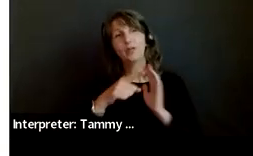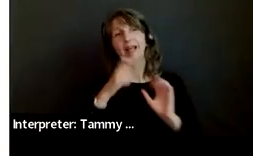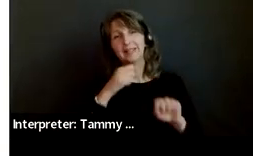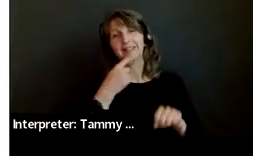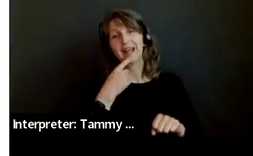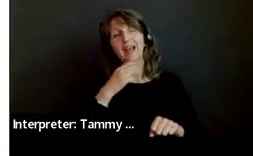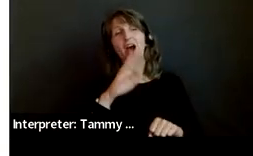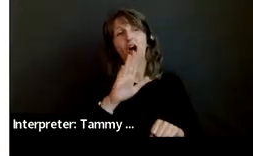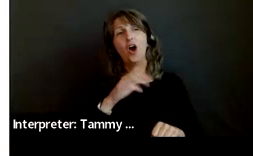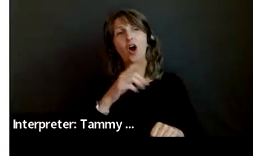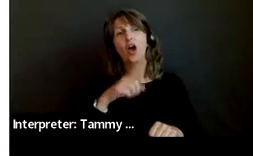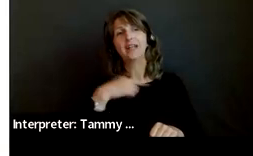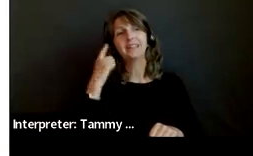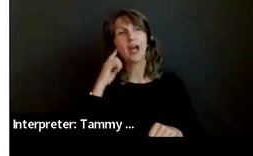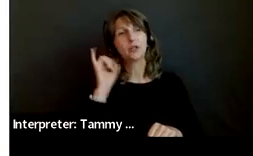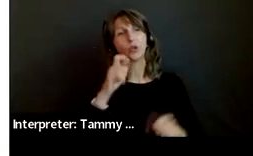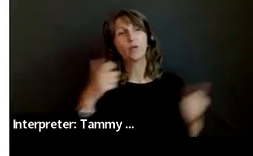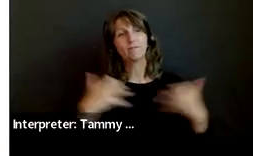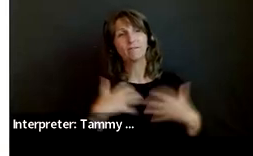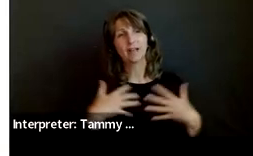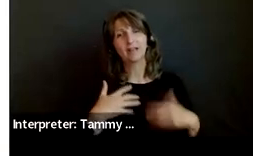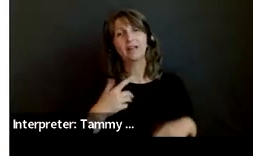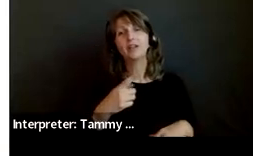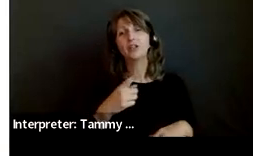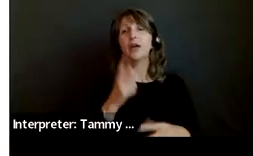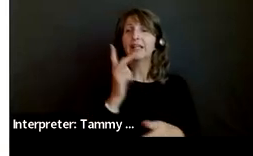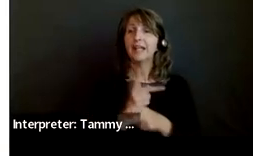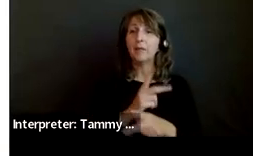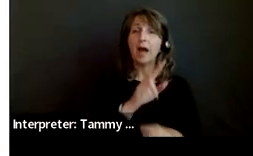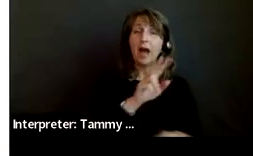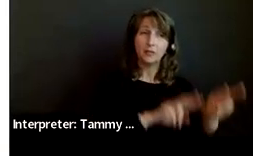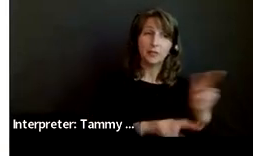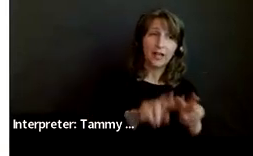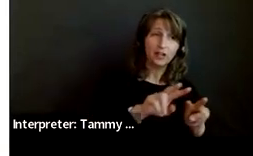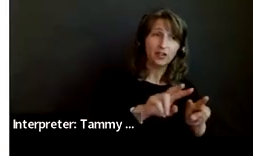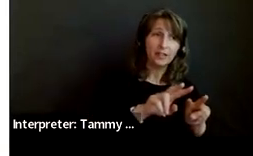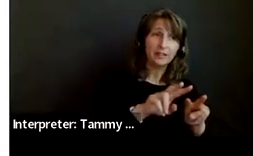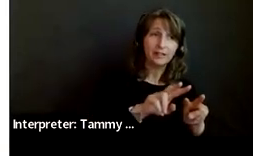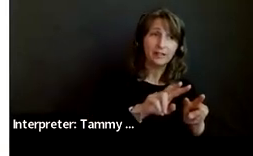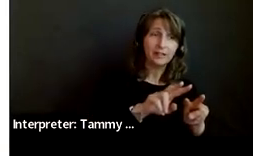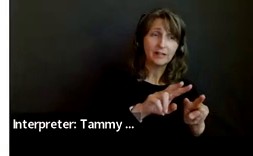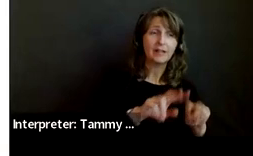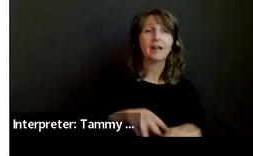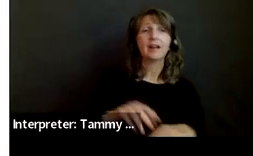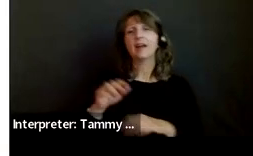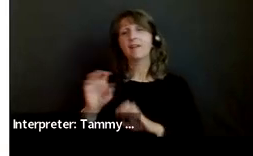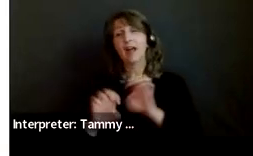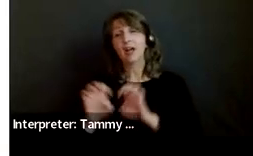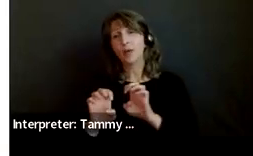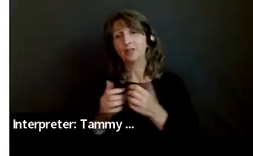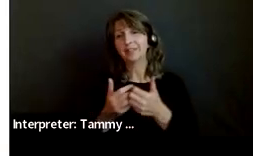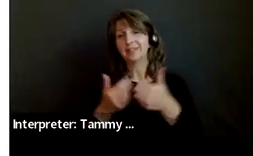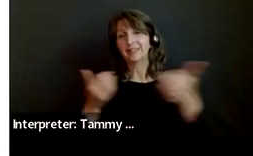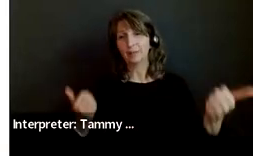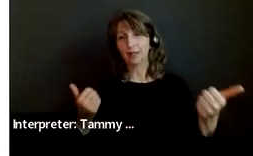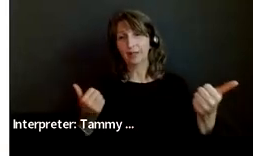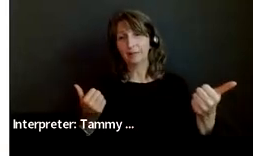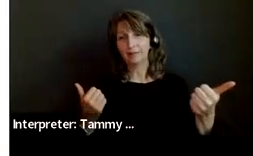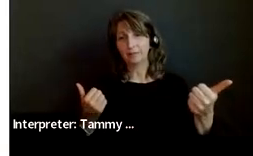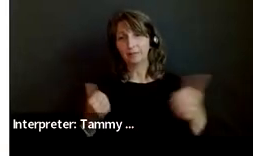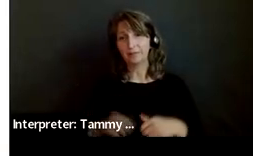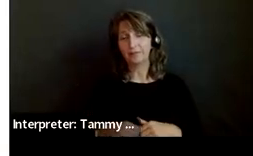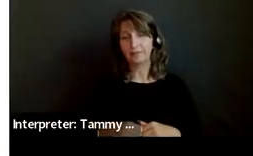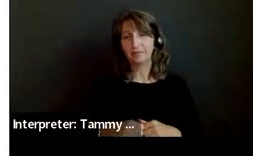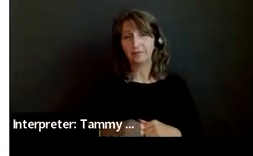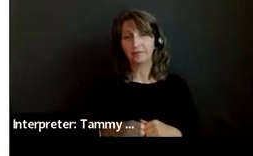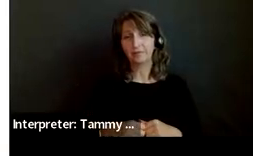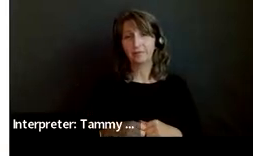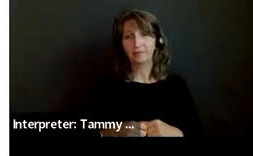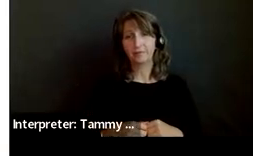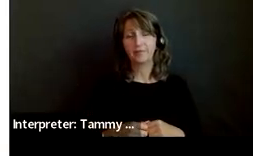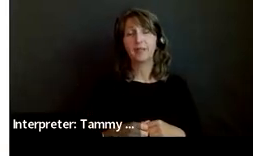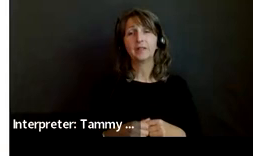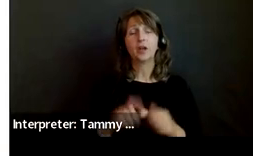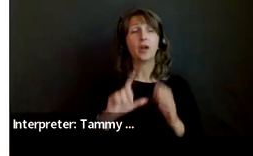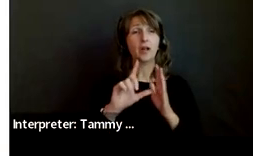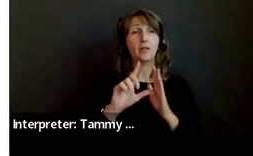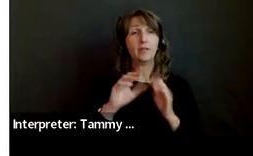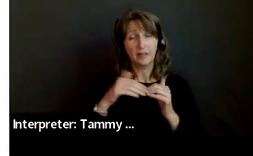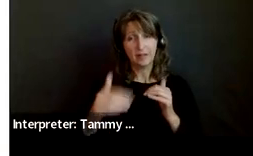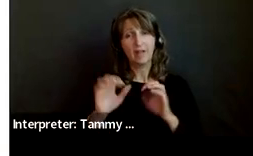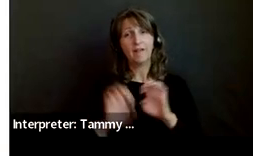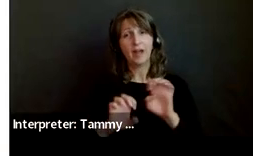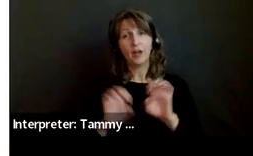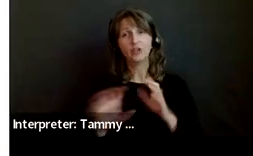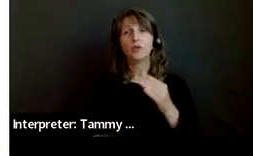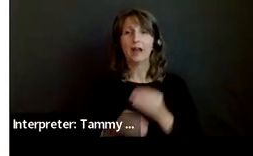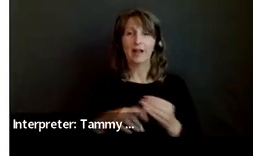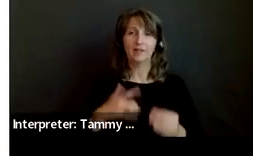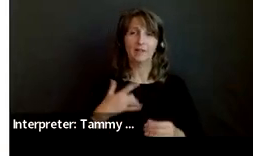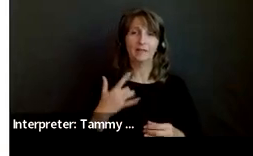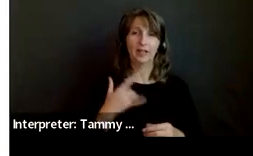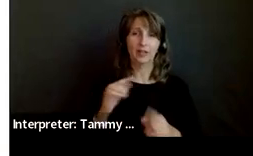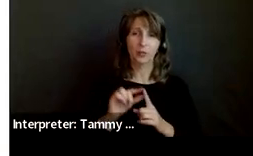Which in this case when we are being a support system is going to be adding in that feeling word for someone.